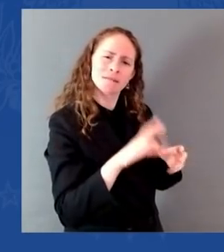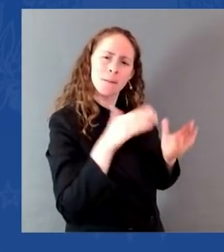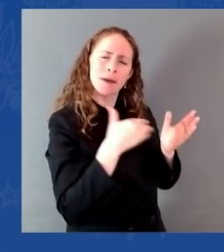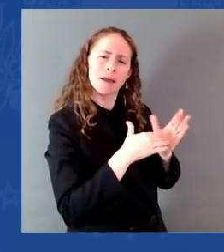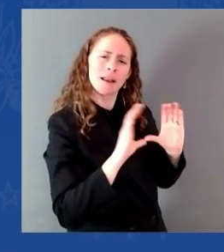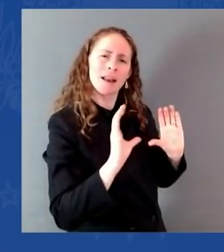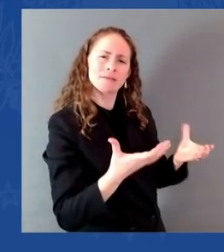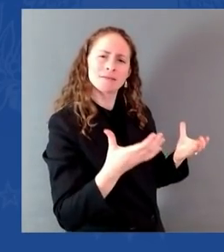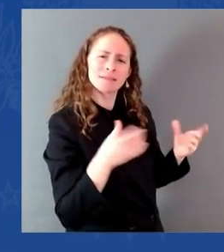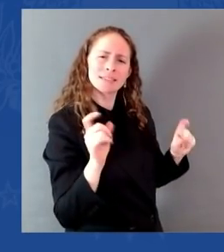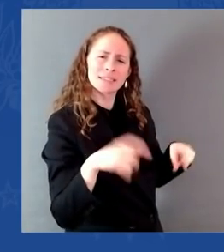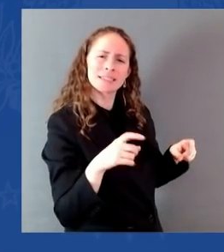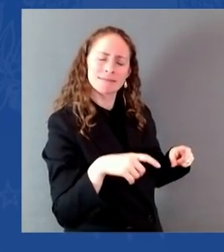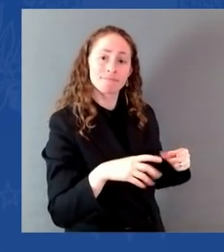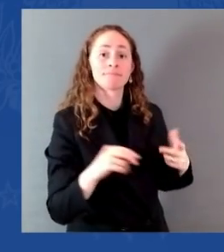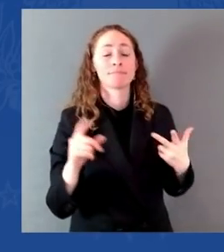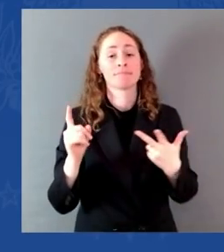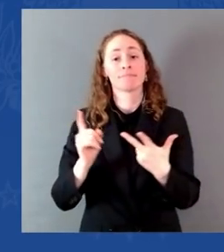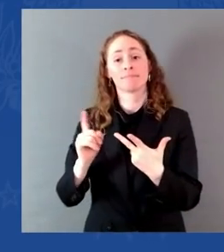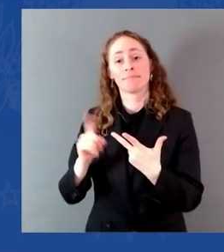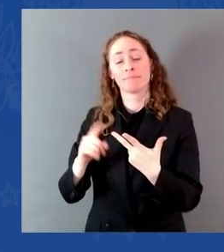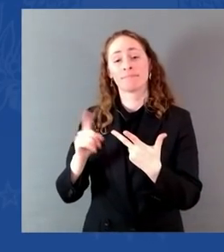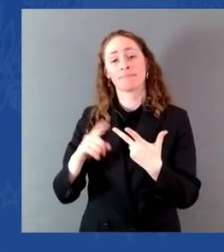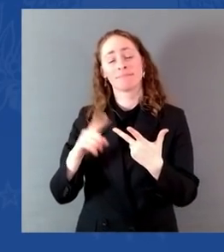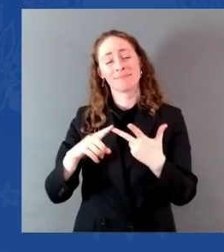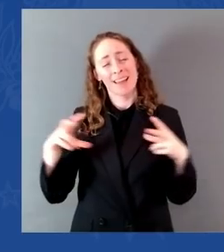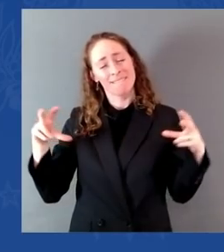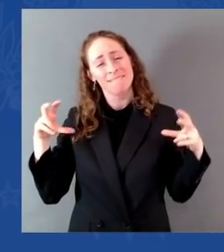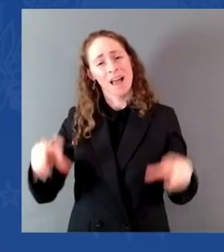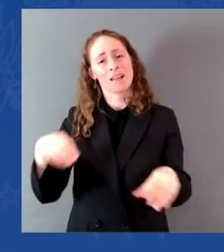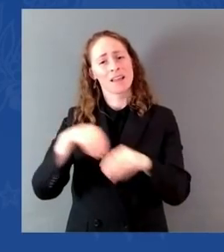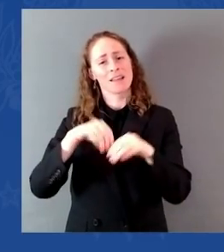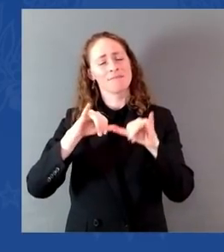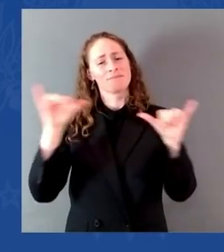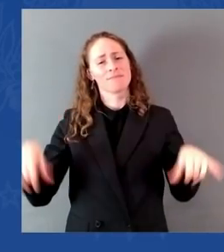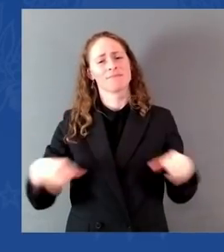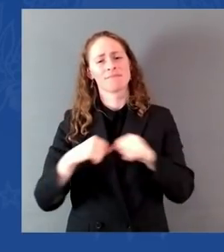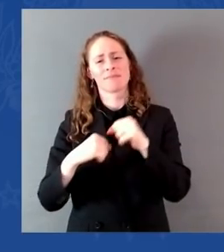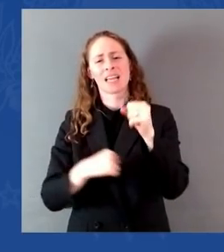Look, the fact of the matter is that we've been able to do an awful lot.